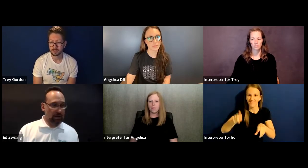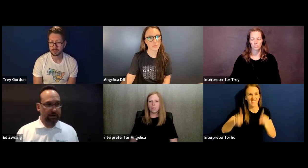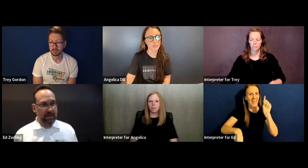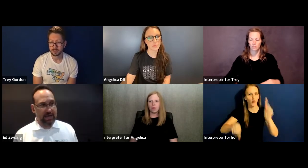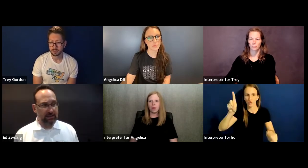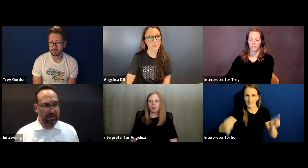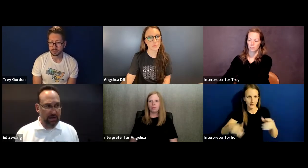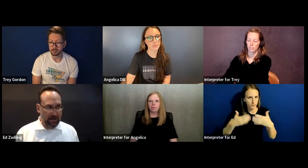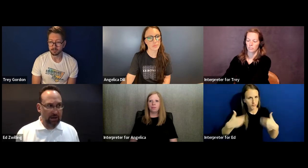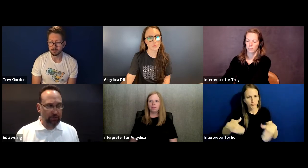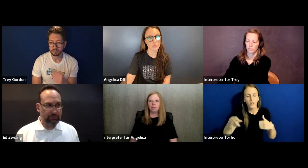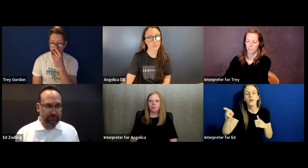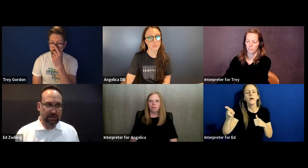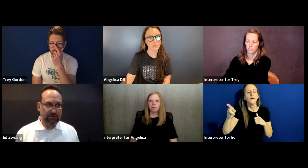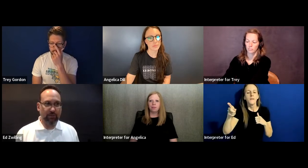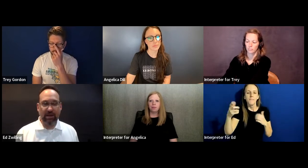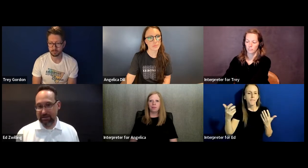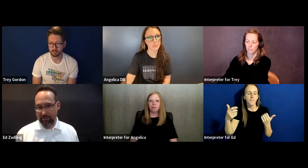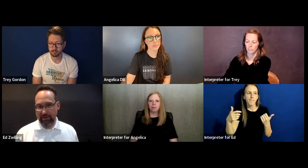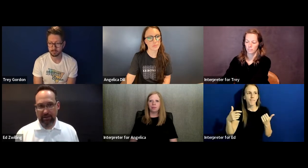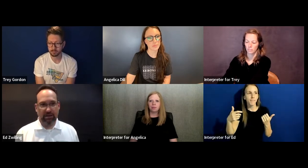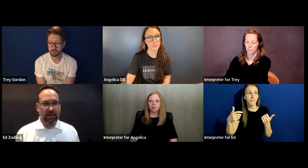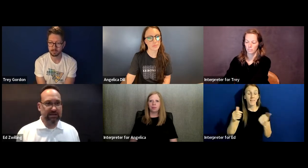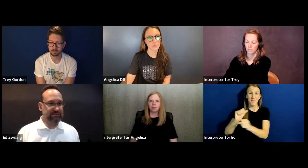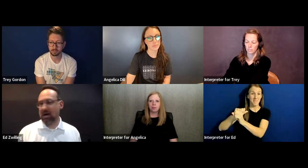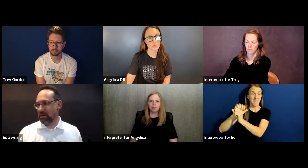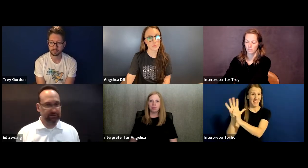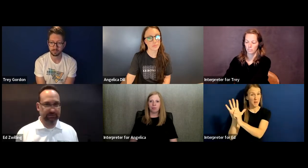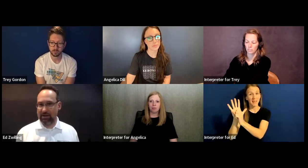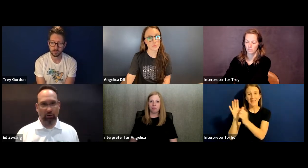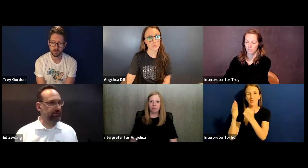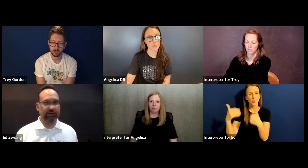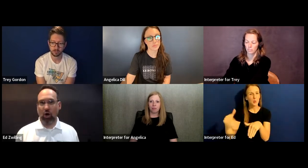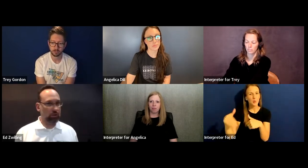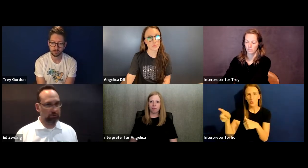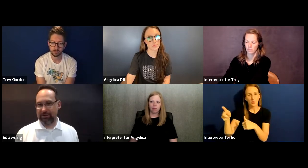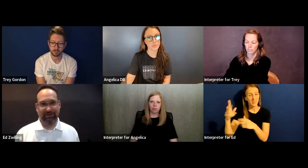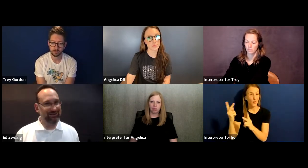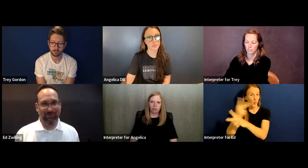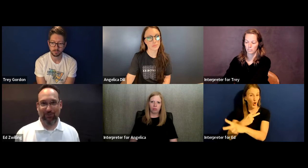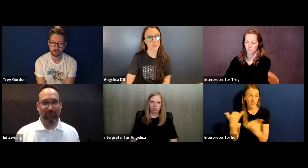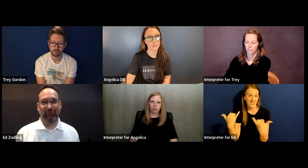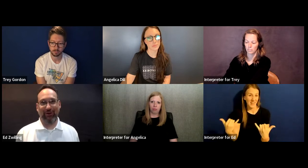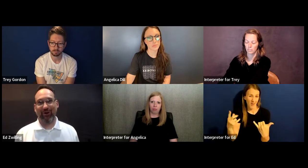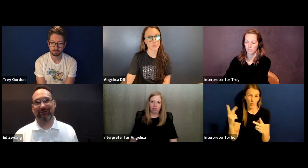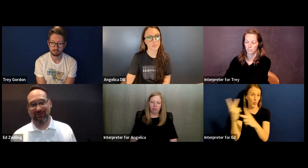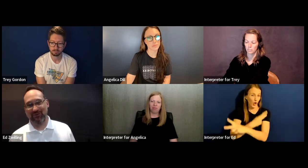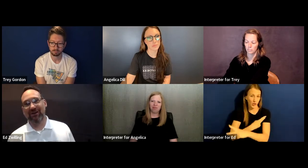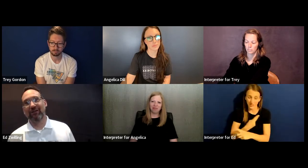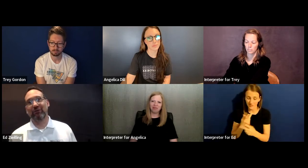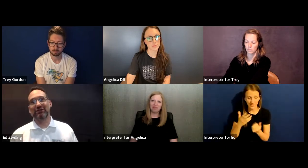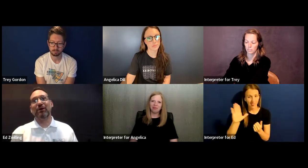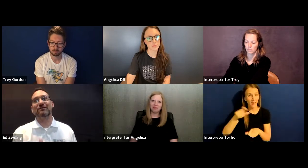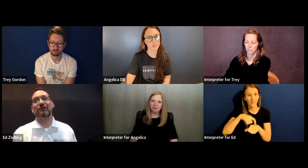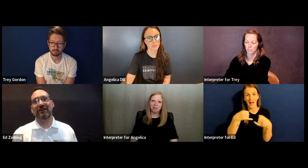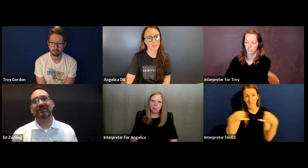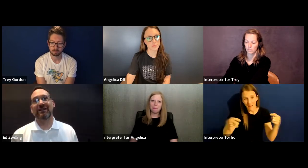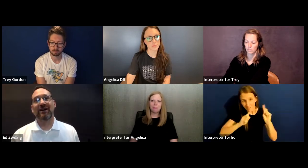and and i would say that the pandemic has not helped at all with regard to the responsiveness